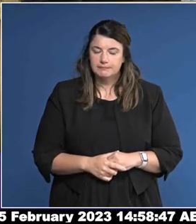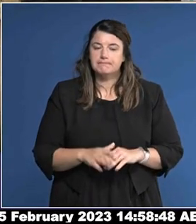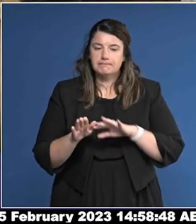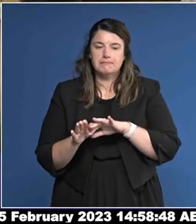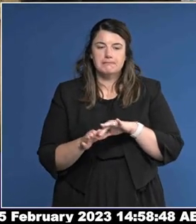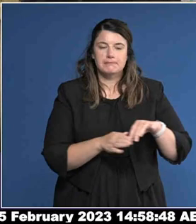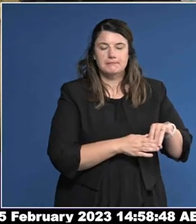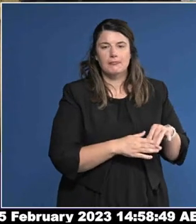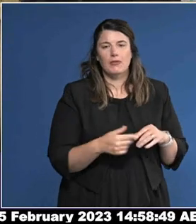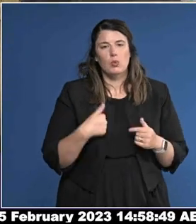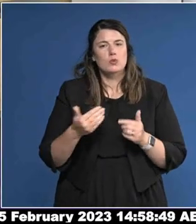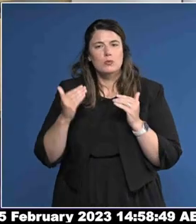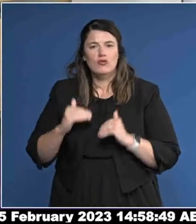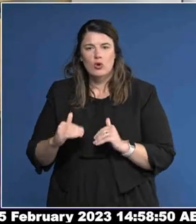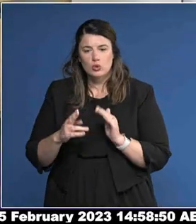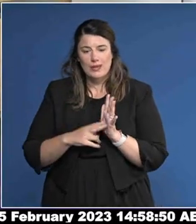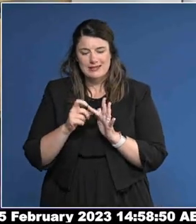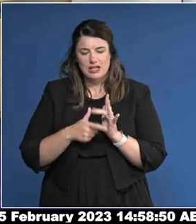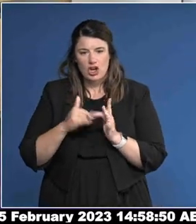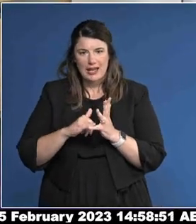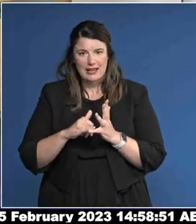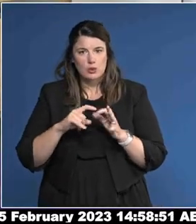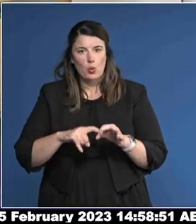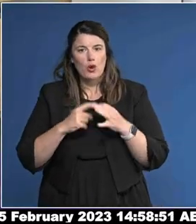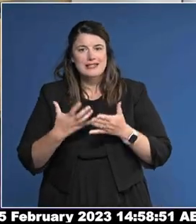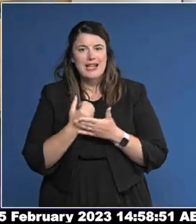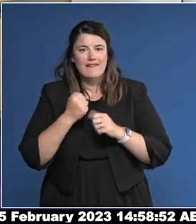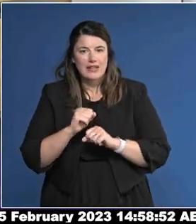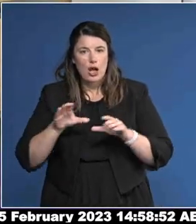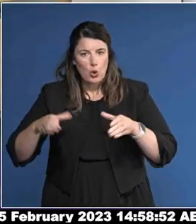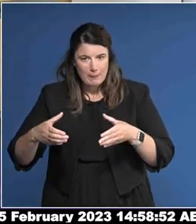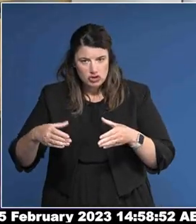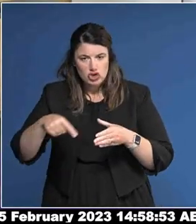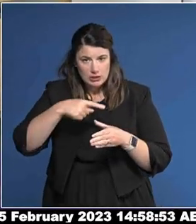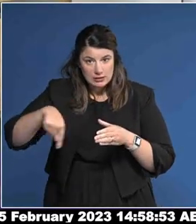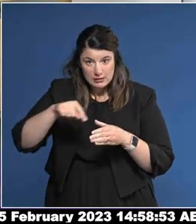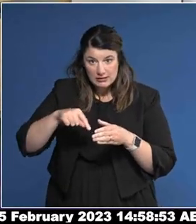the NDIS Commission says it uses a risk-based approach to regulation that is